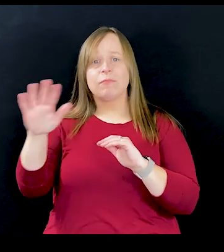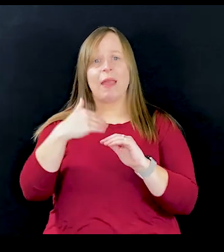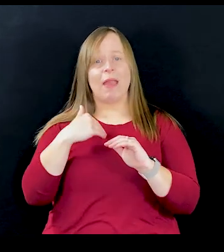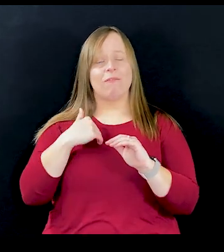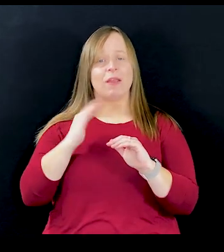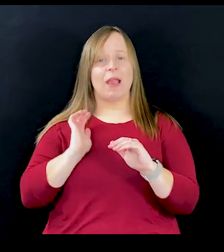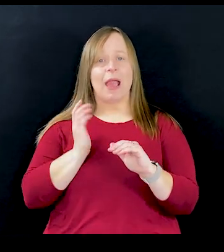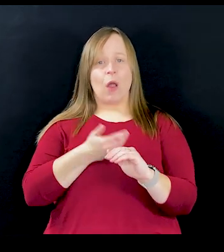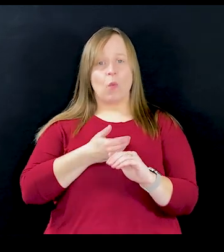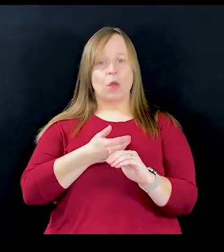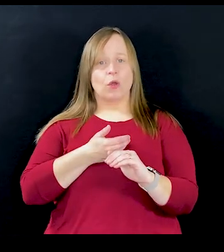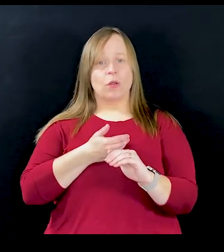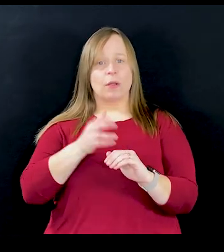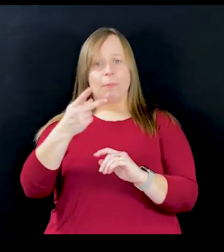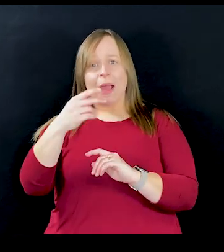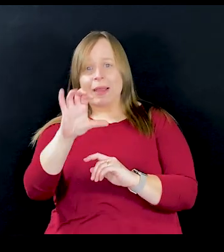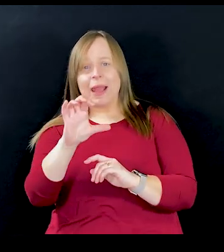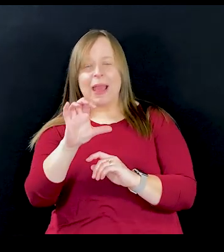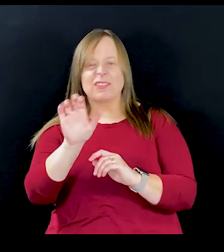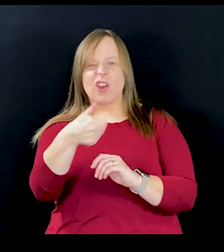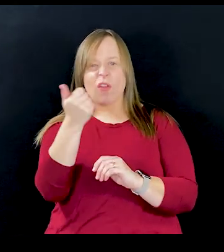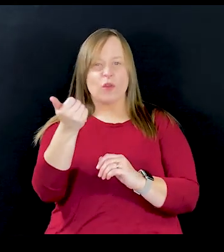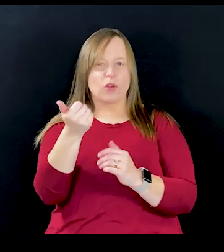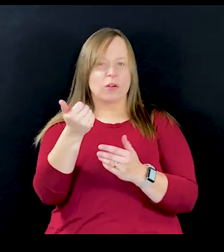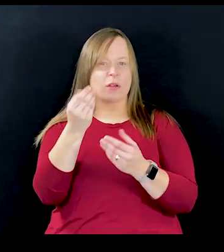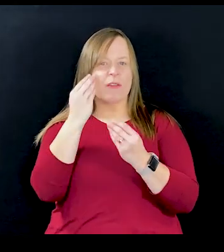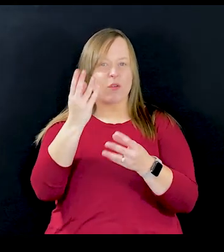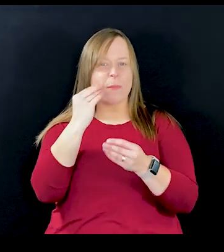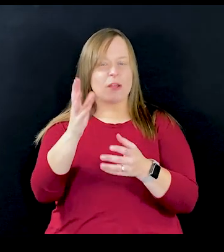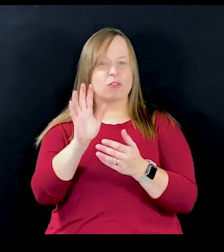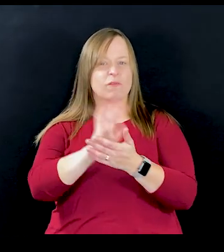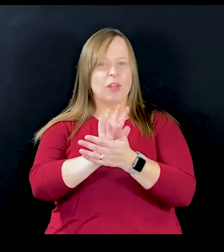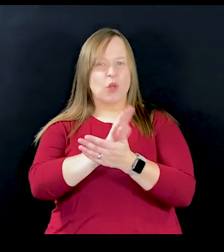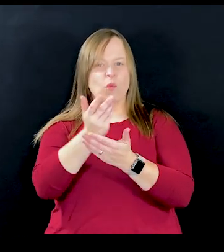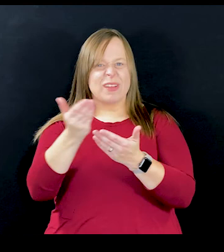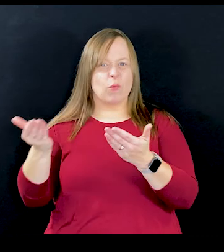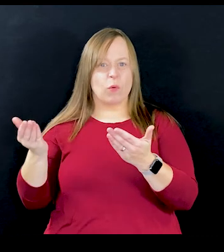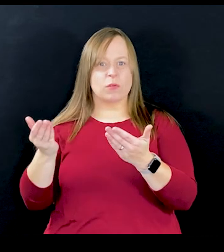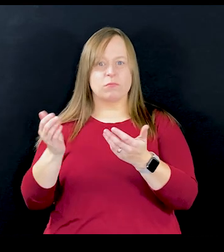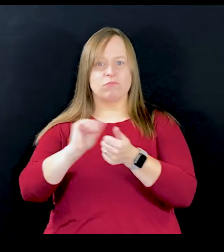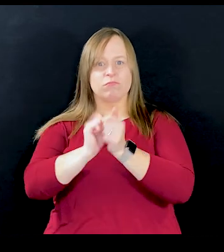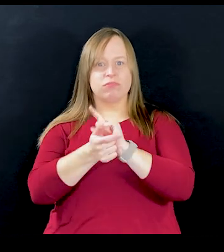having our podcasts and other video resources